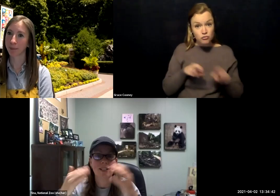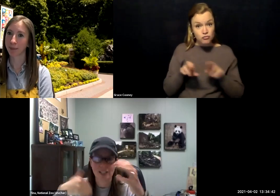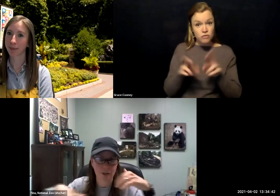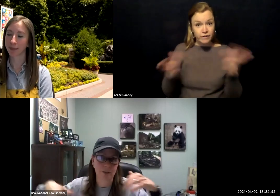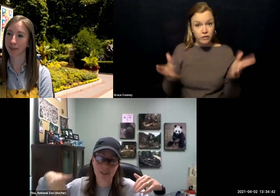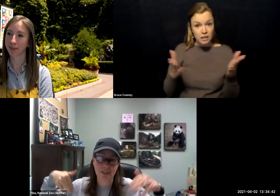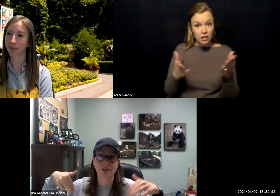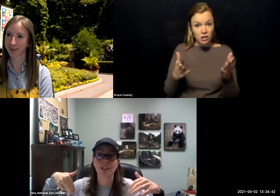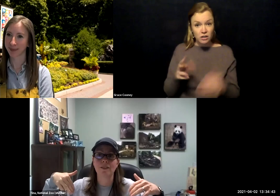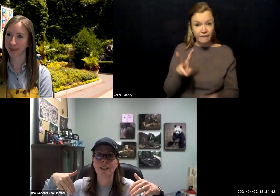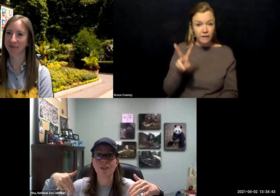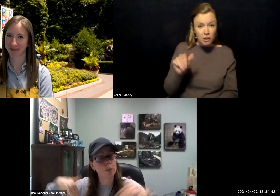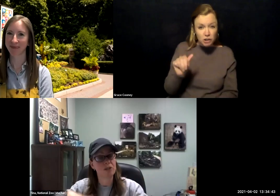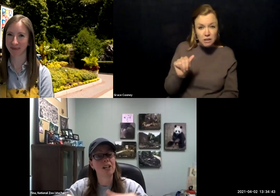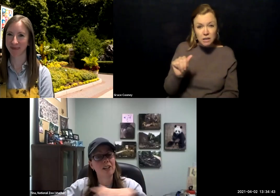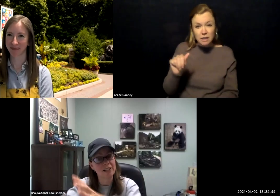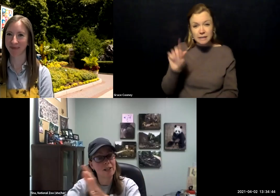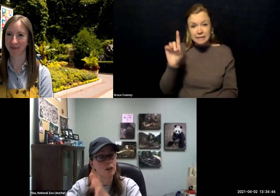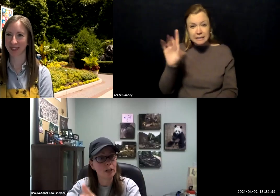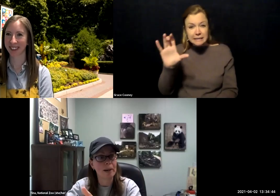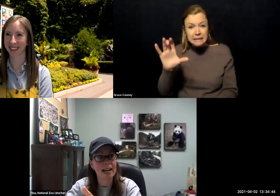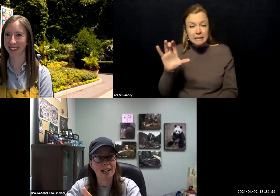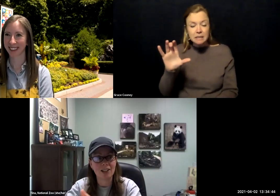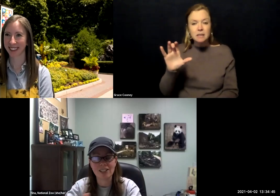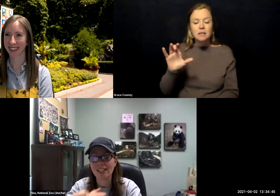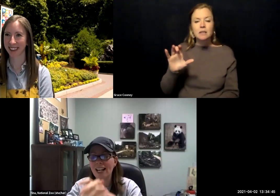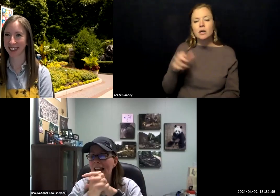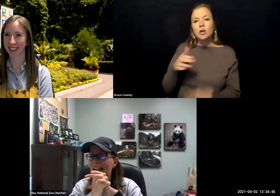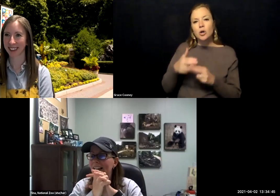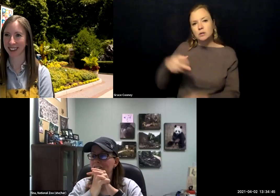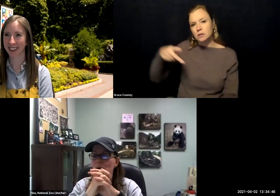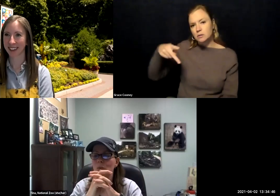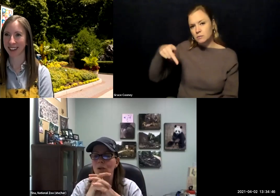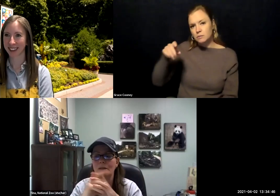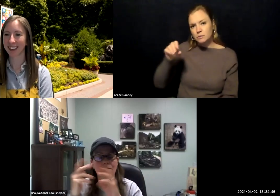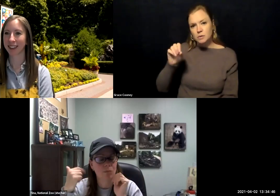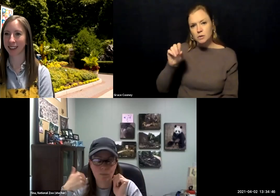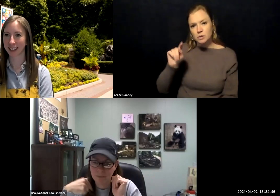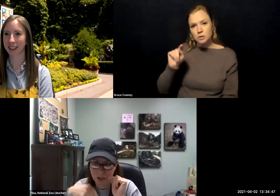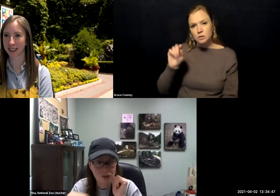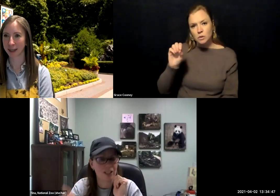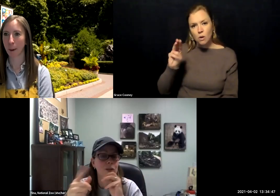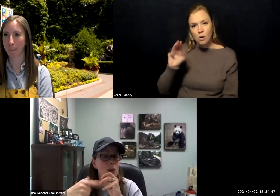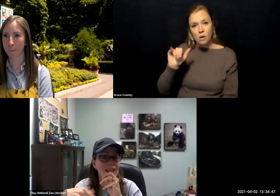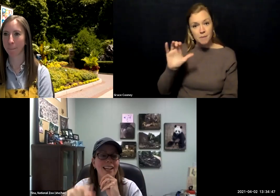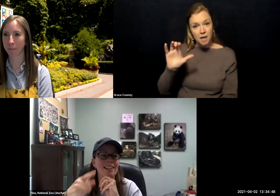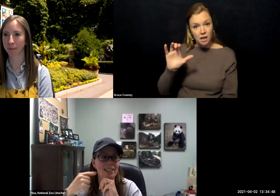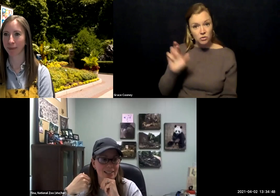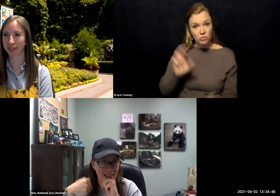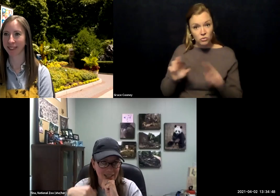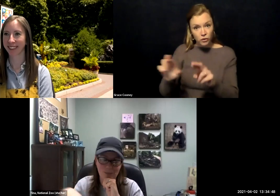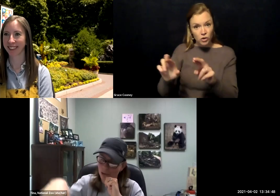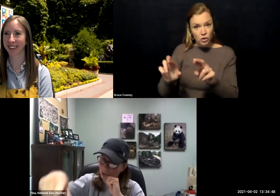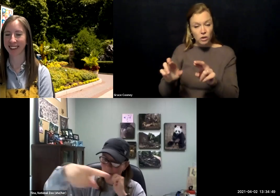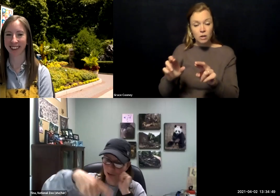several, several of the tributaries go near my house. So